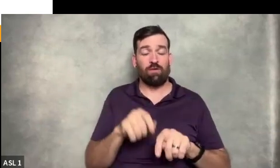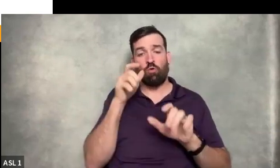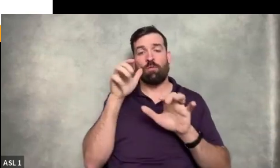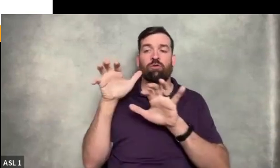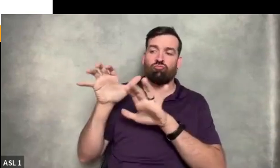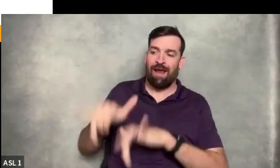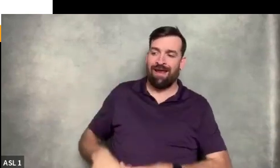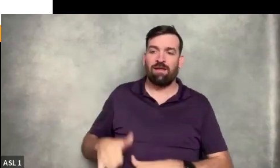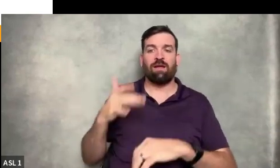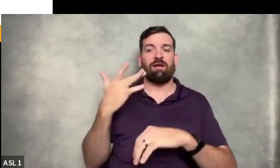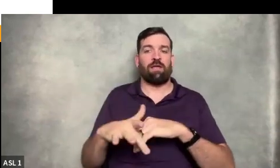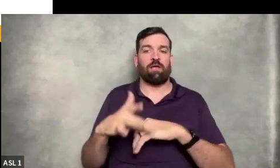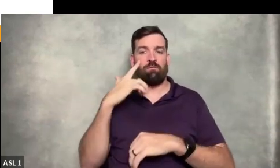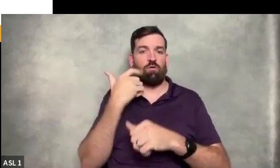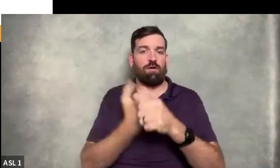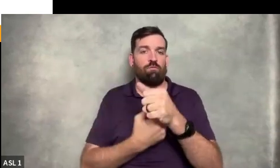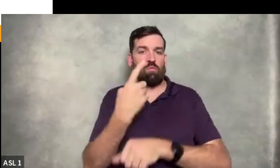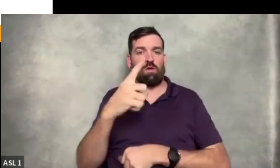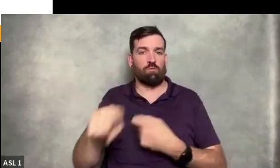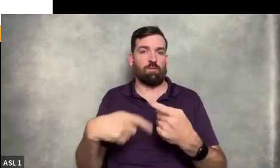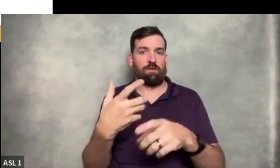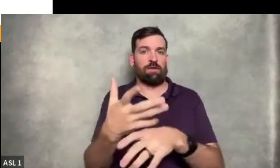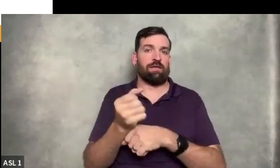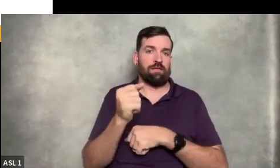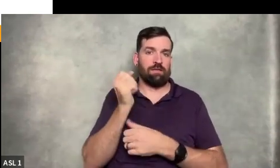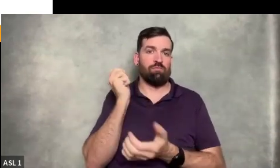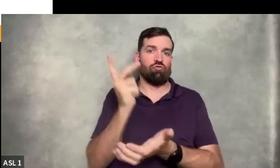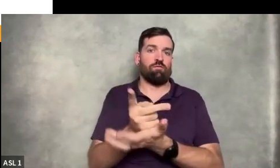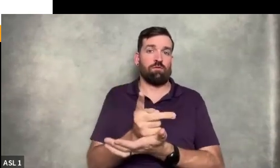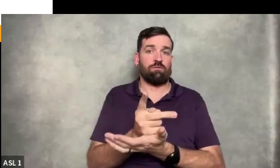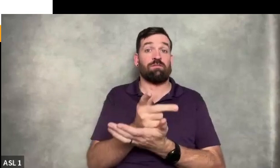to everyone once we get the approval, so I'm going to go through everything now but you